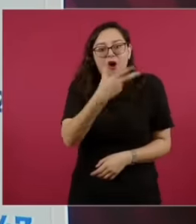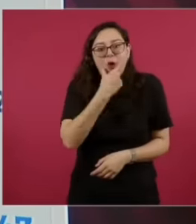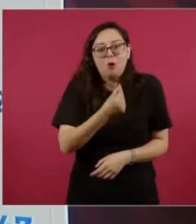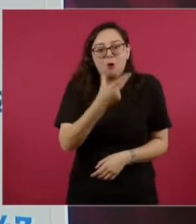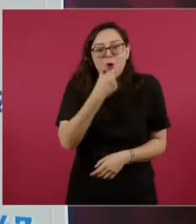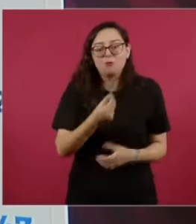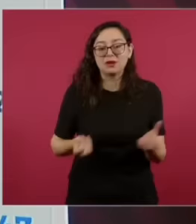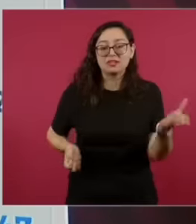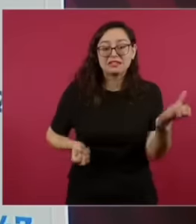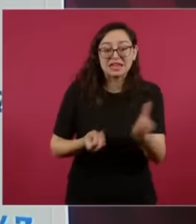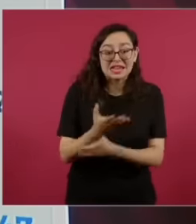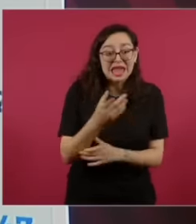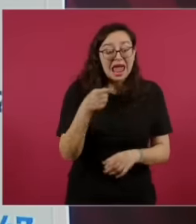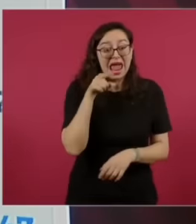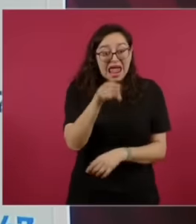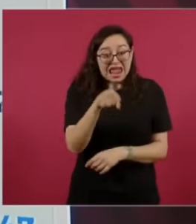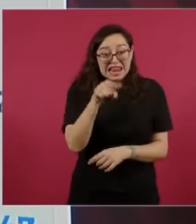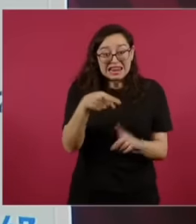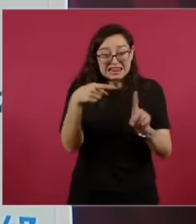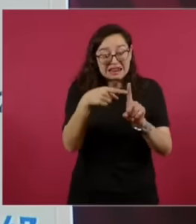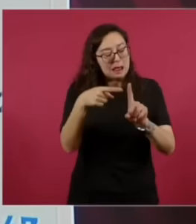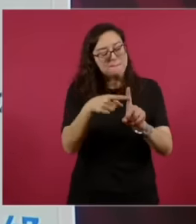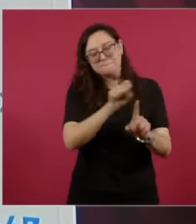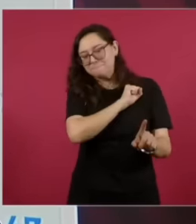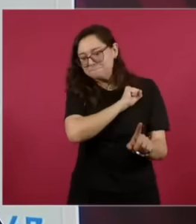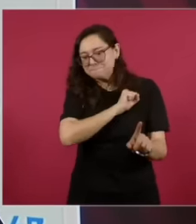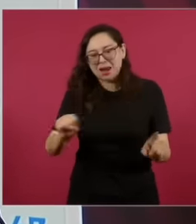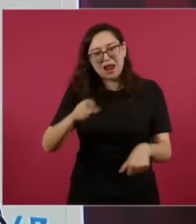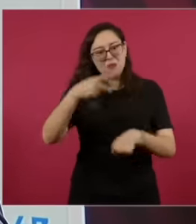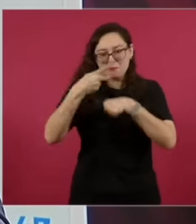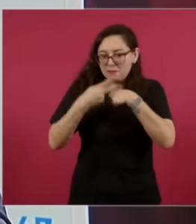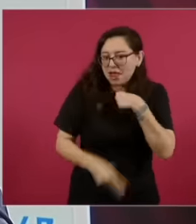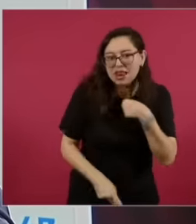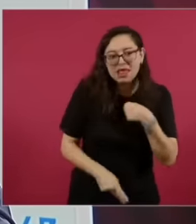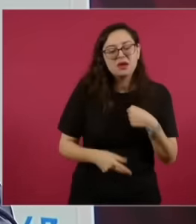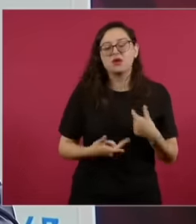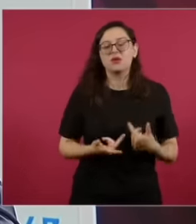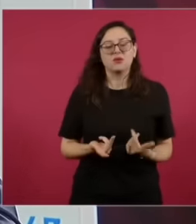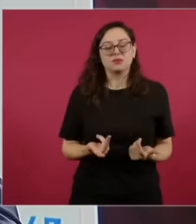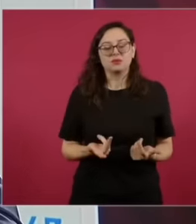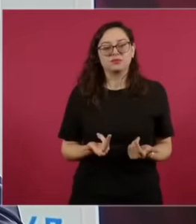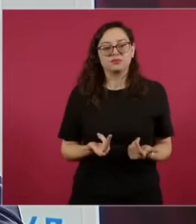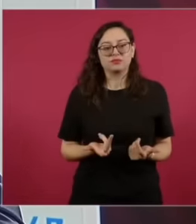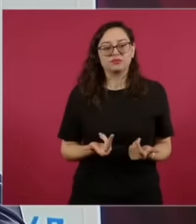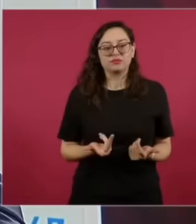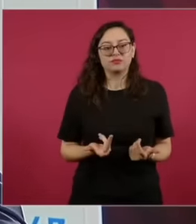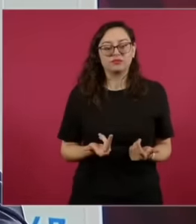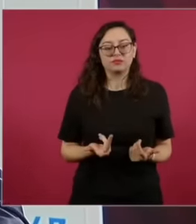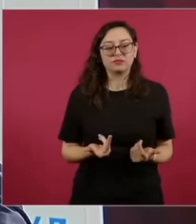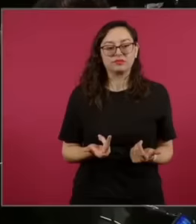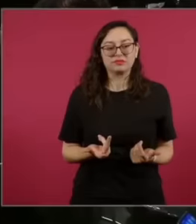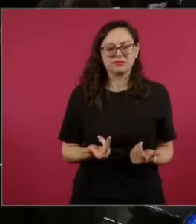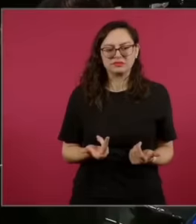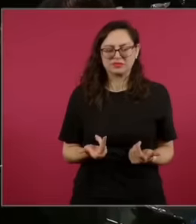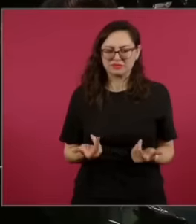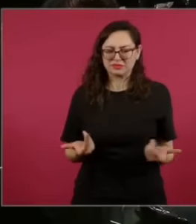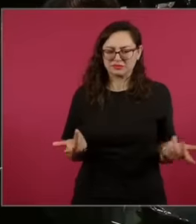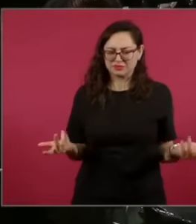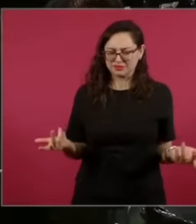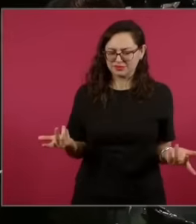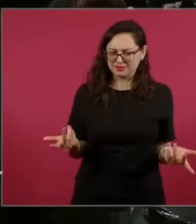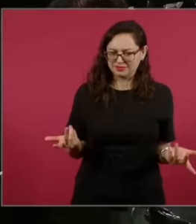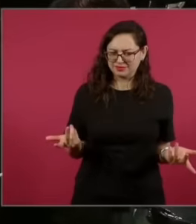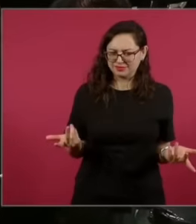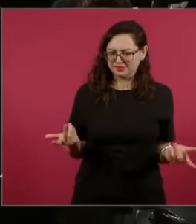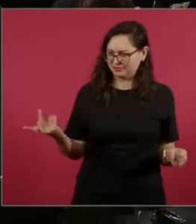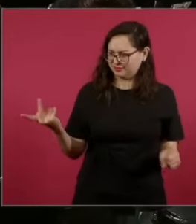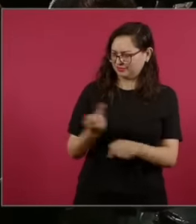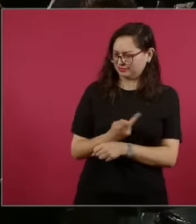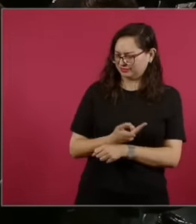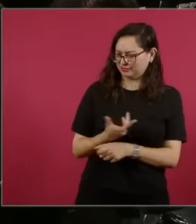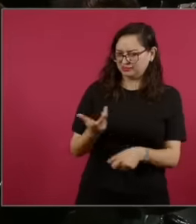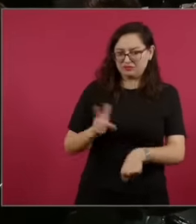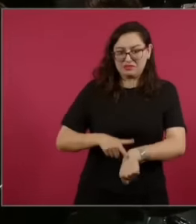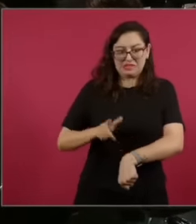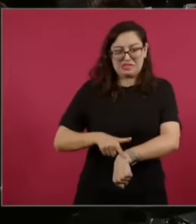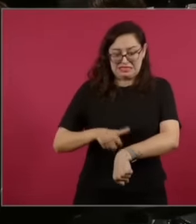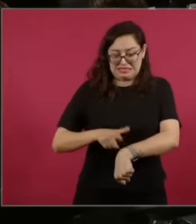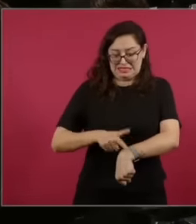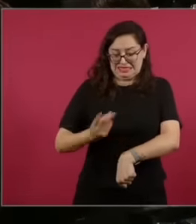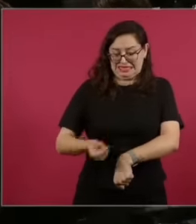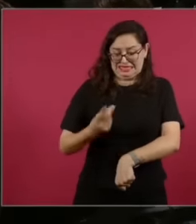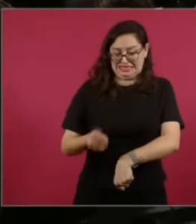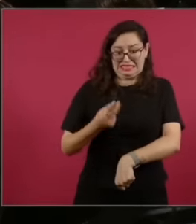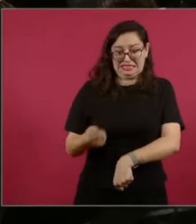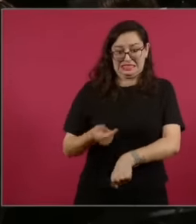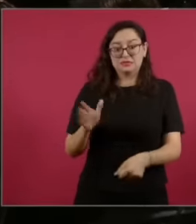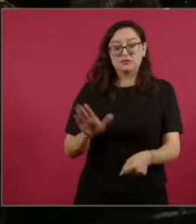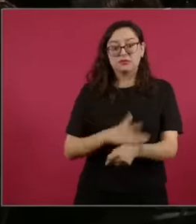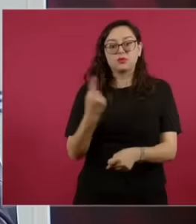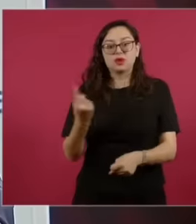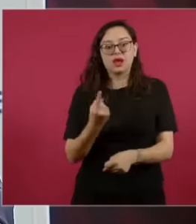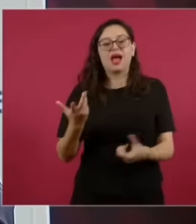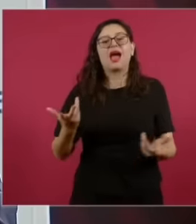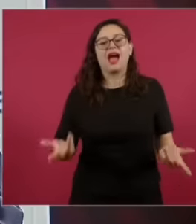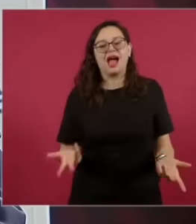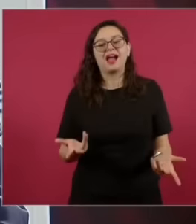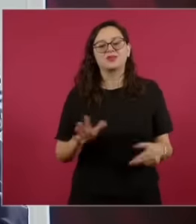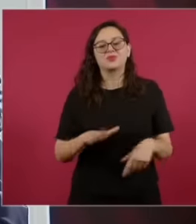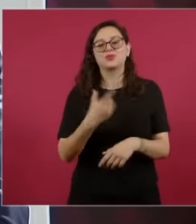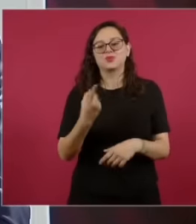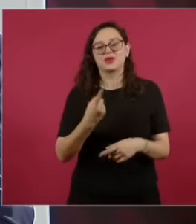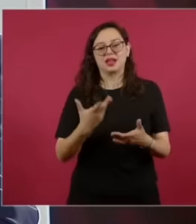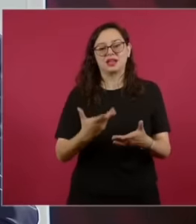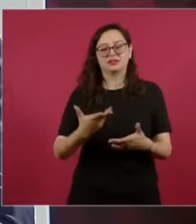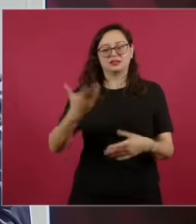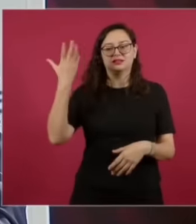dangerous criminal eh Why such a short time because we decided eh to check if there were no